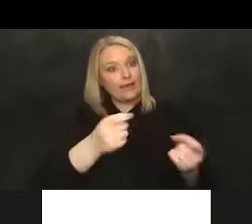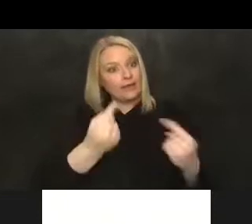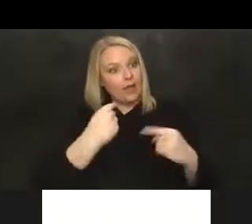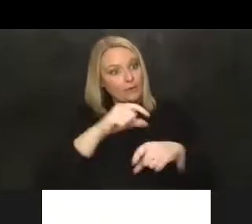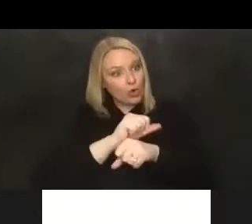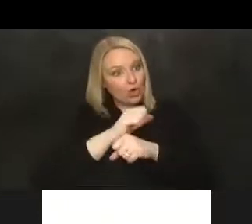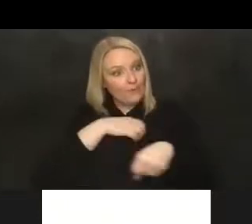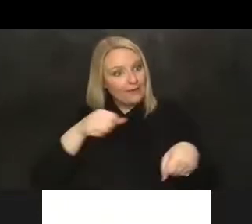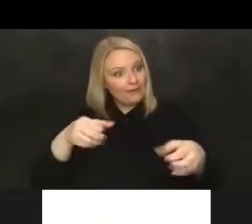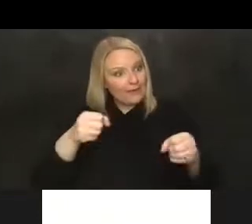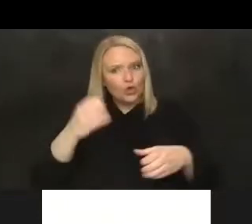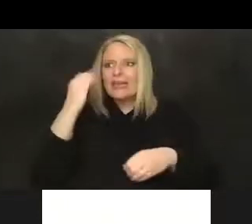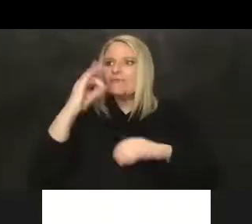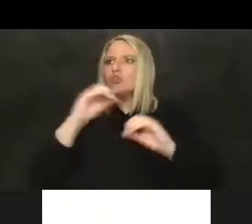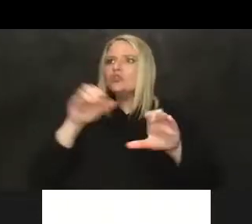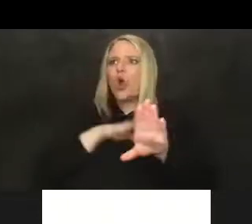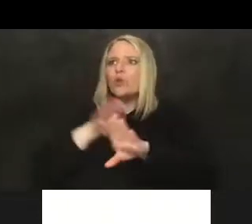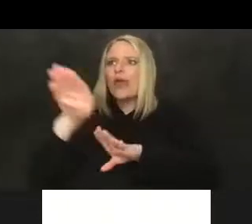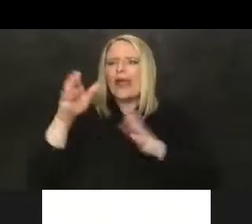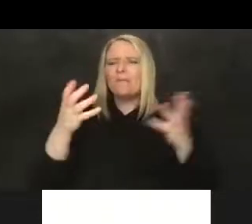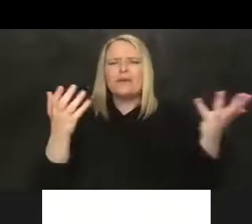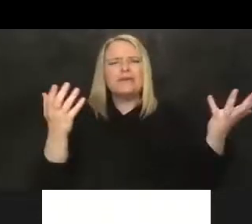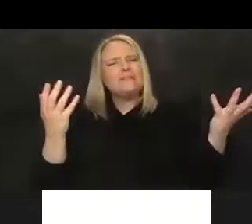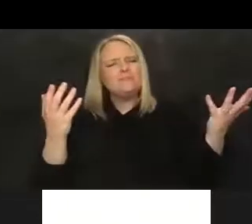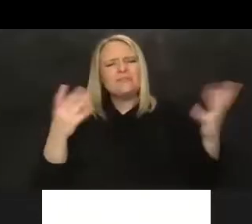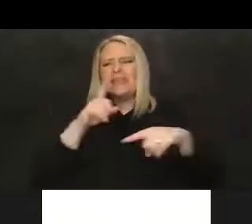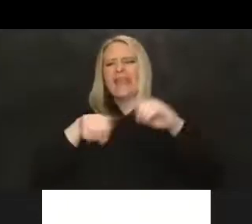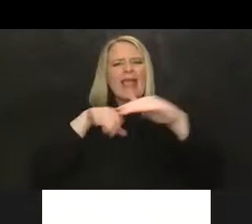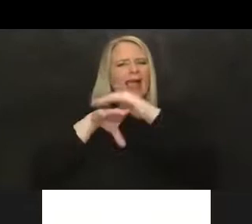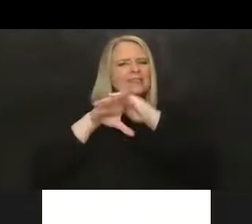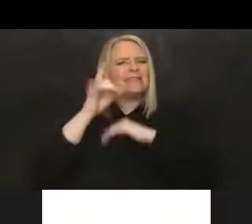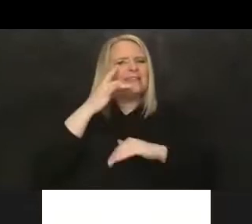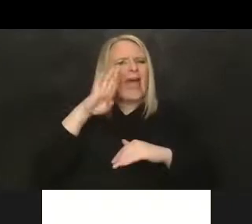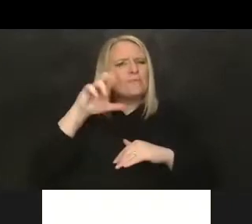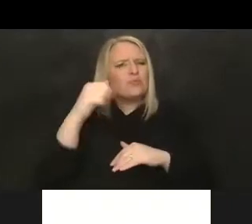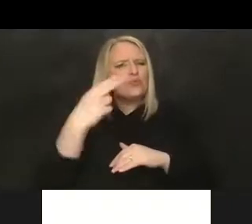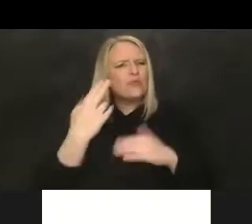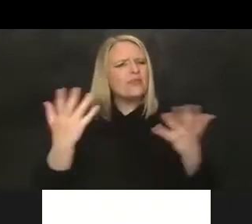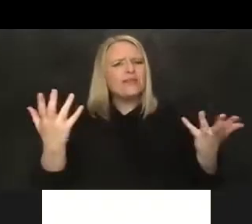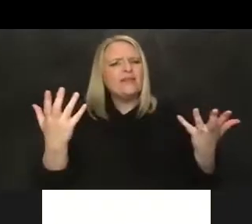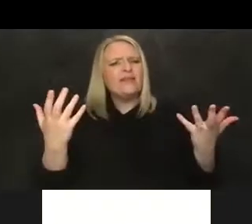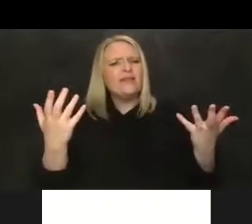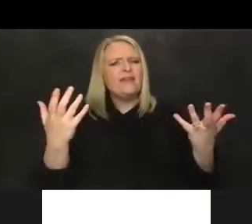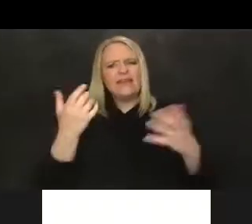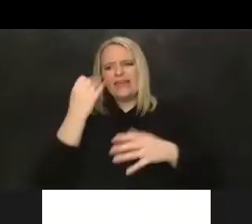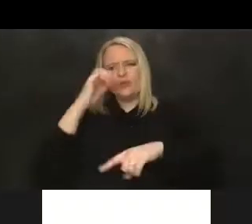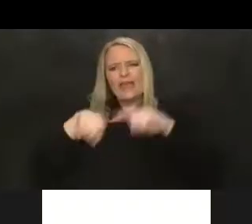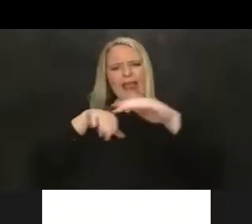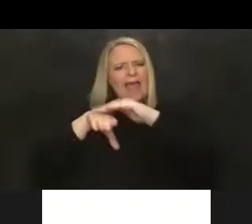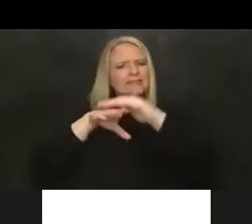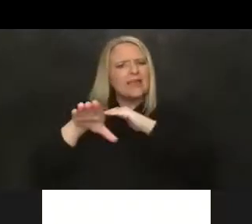get into to the light booth, if you can't get into the rehearsal room, you know, we're doing it,